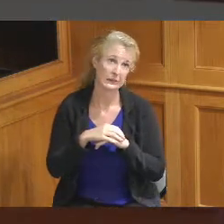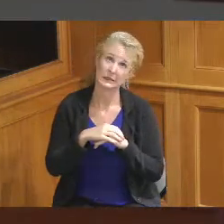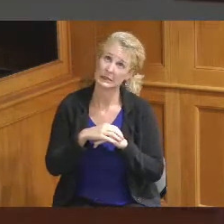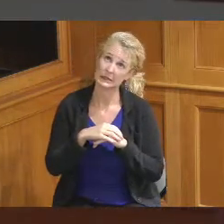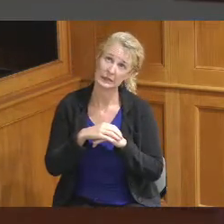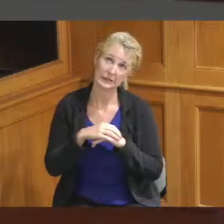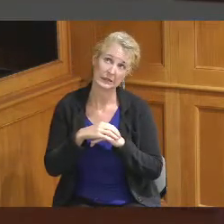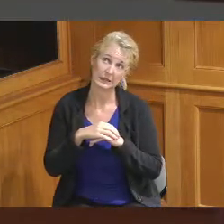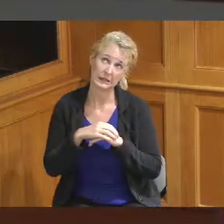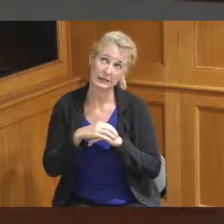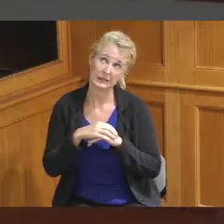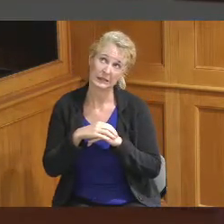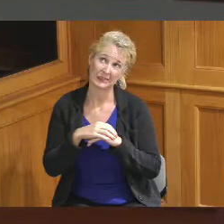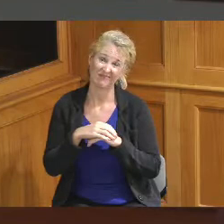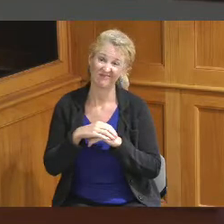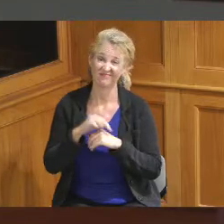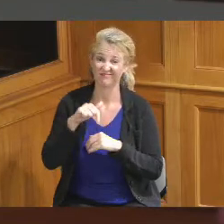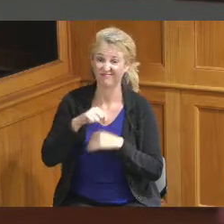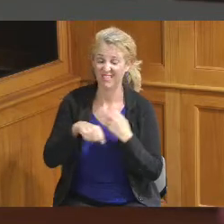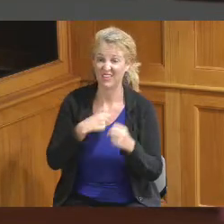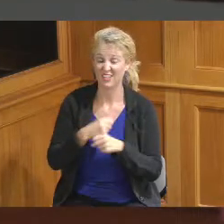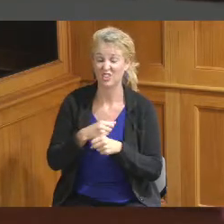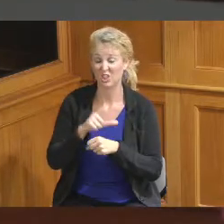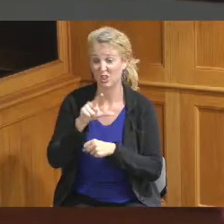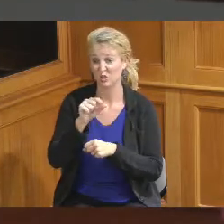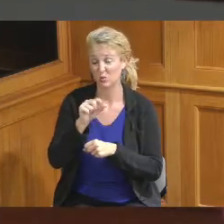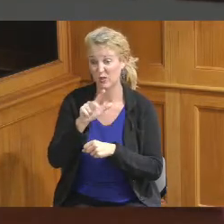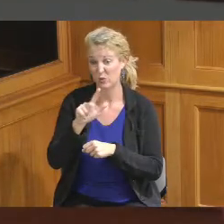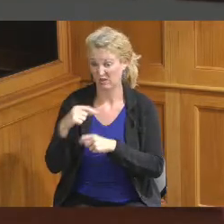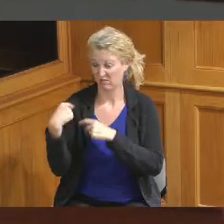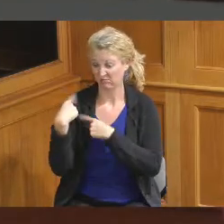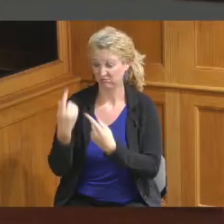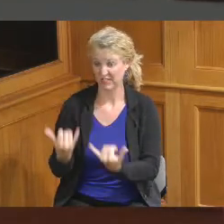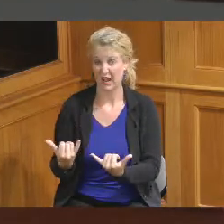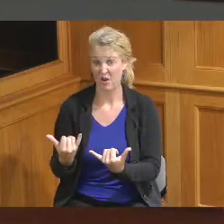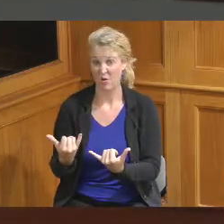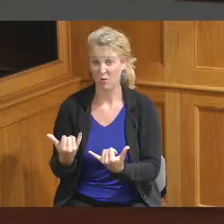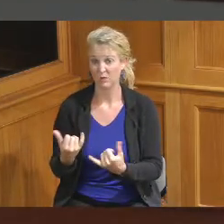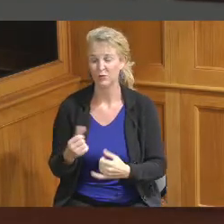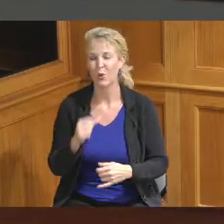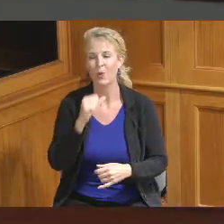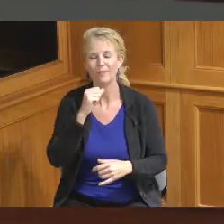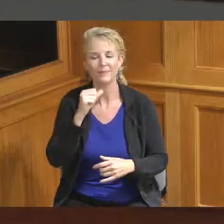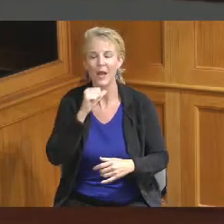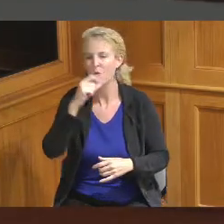in the beginning of this year but so it's it's not necessarily a staffing issue although staff